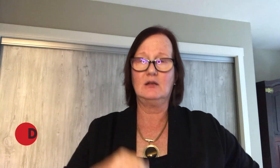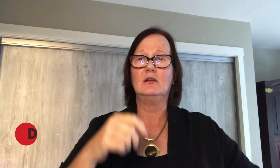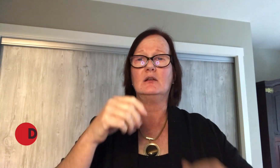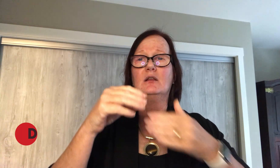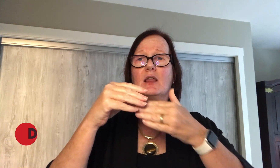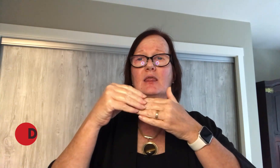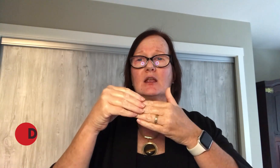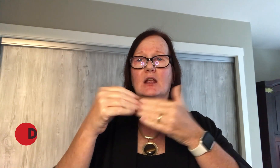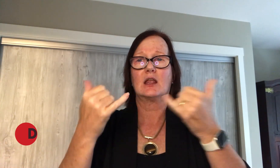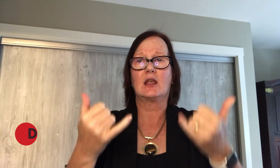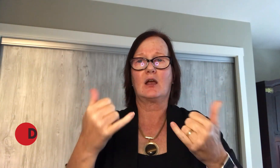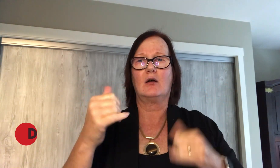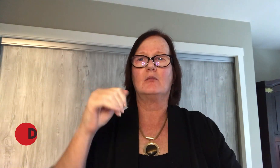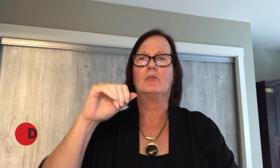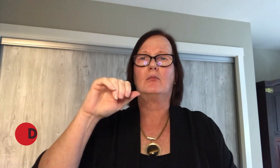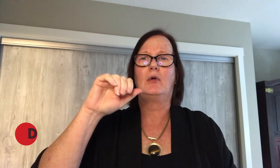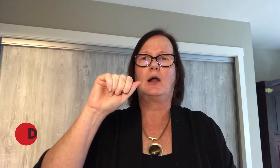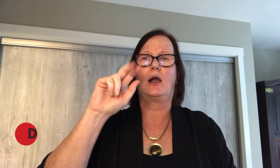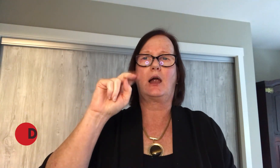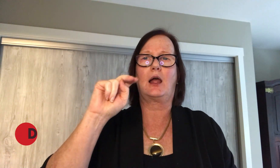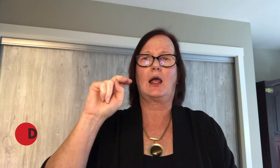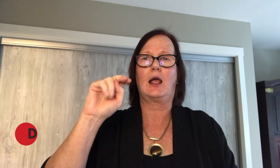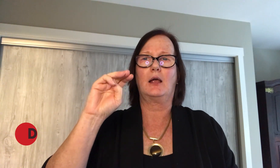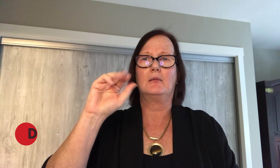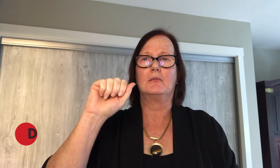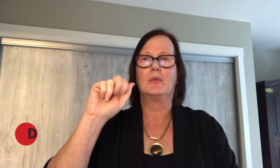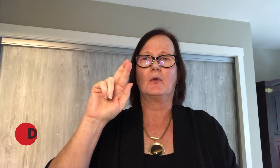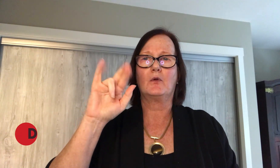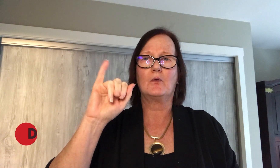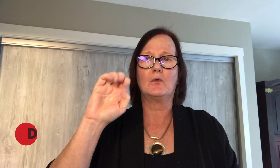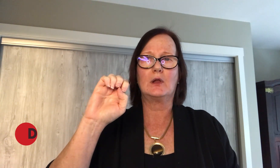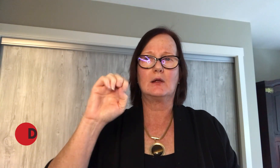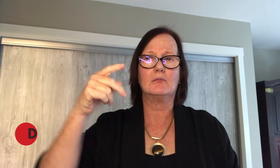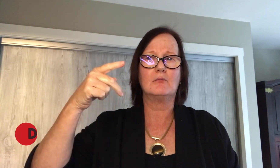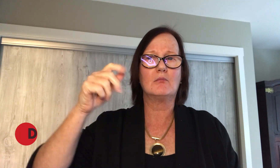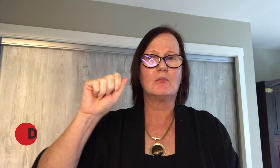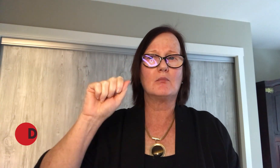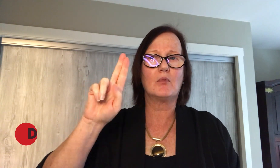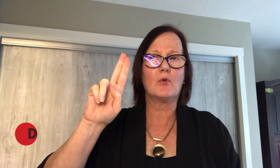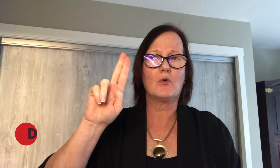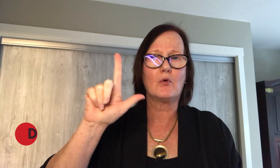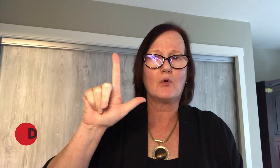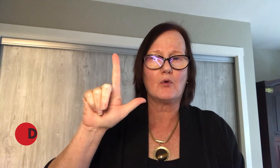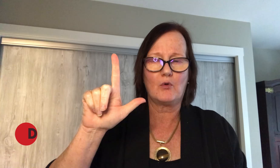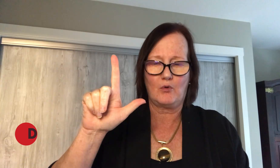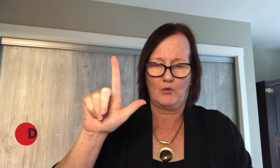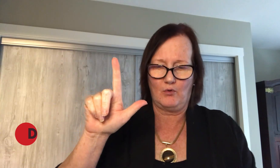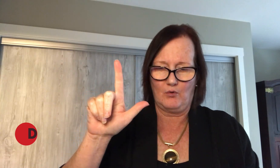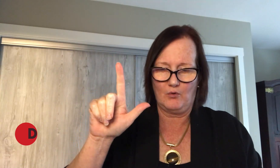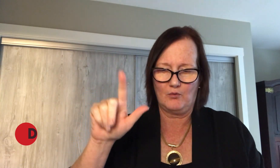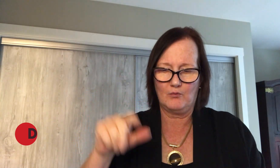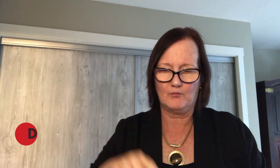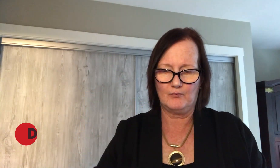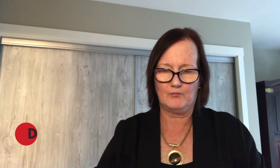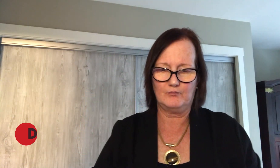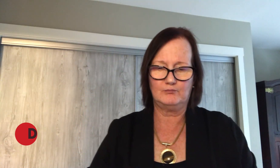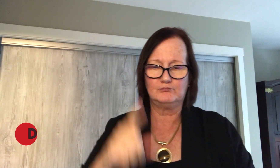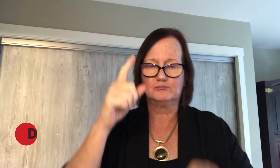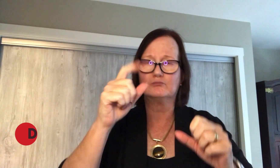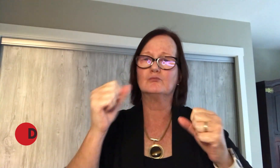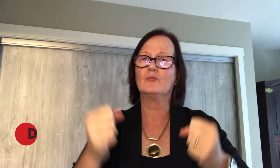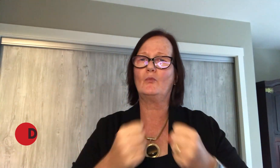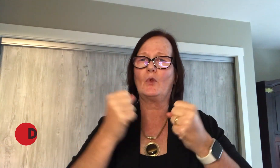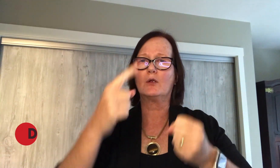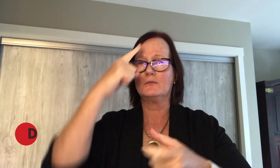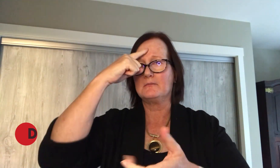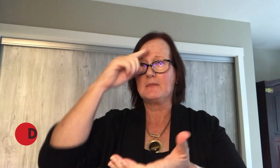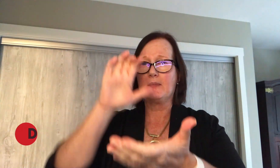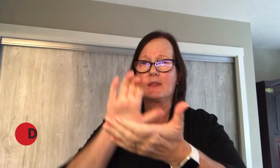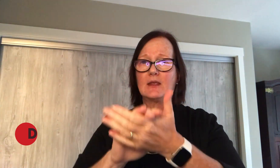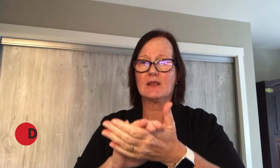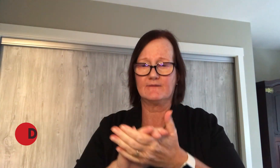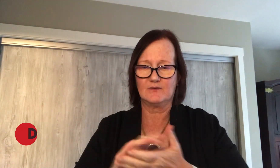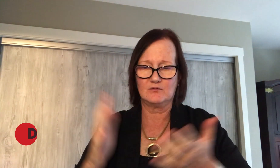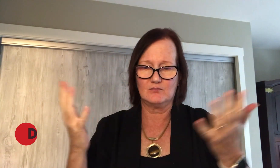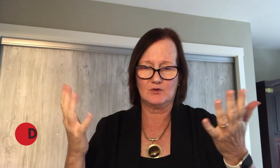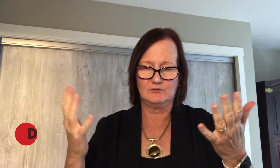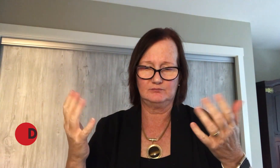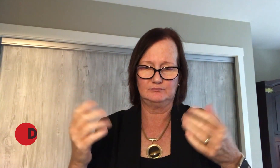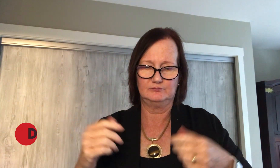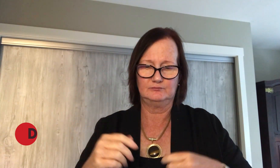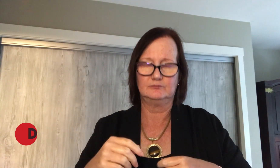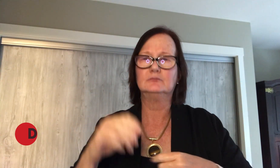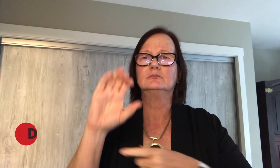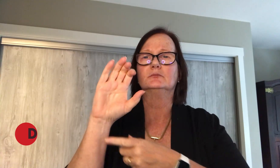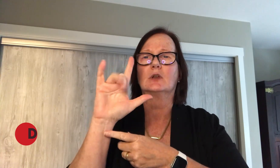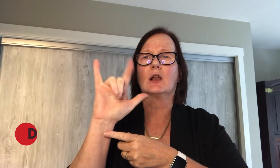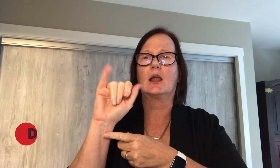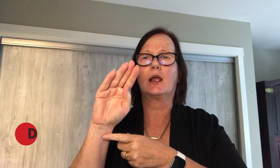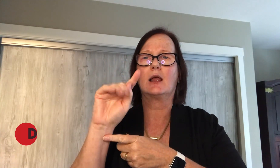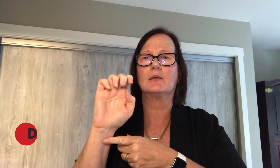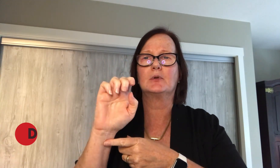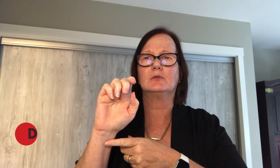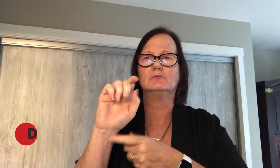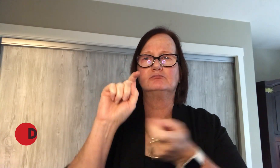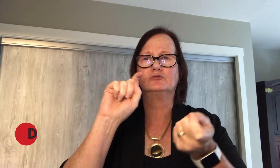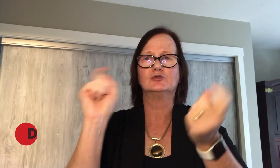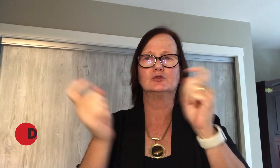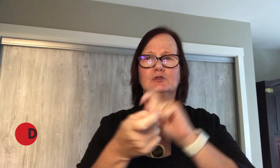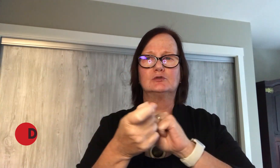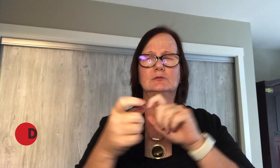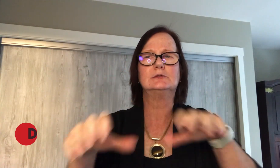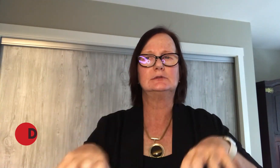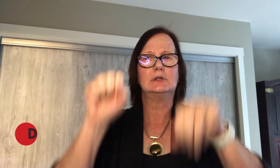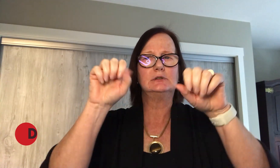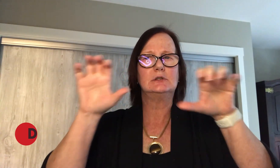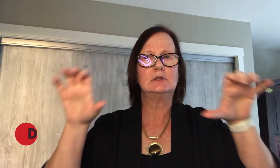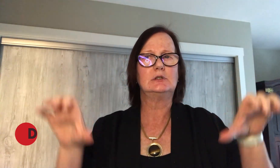led by Annamie Paul. They strongly believe in climate changes and taking